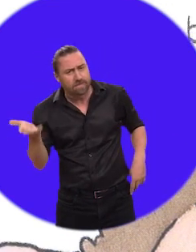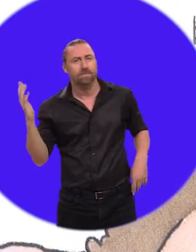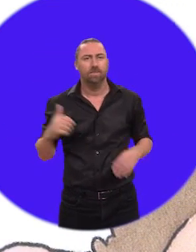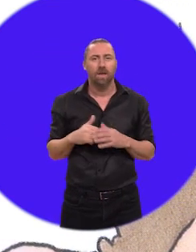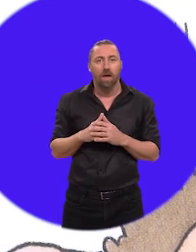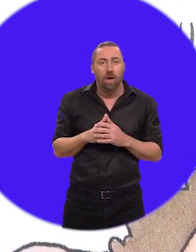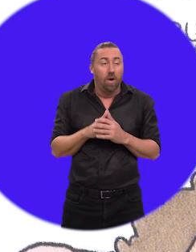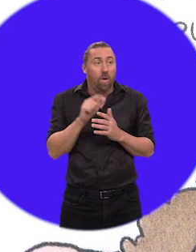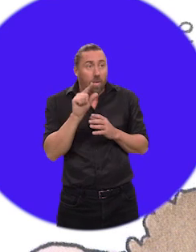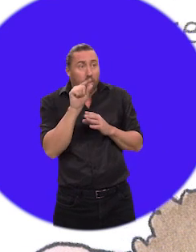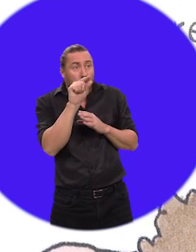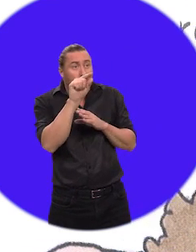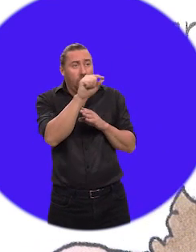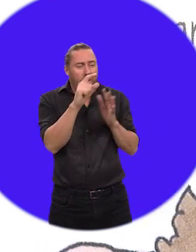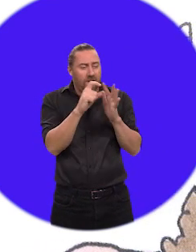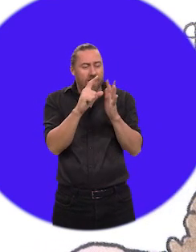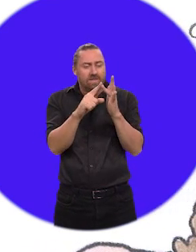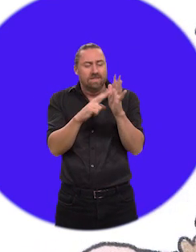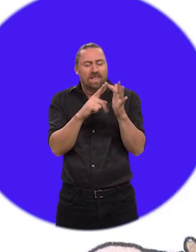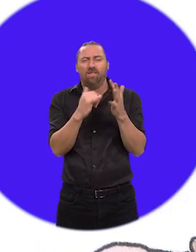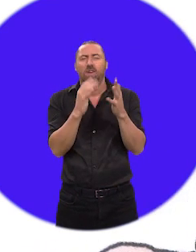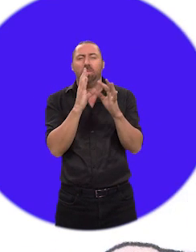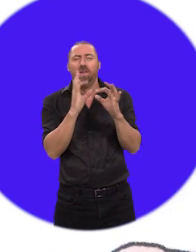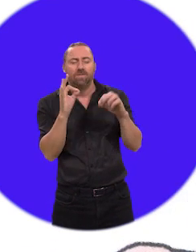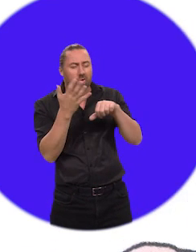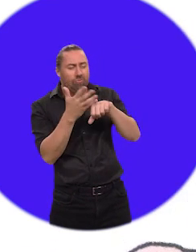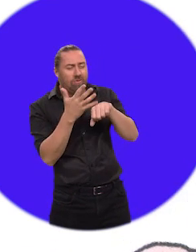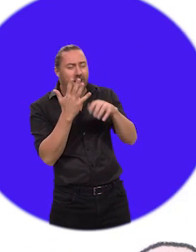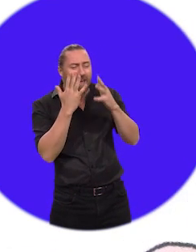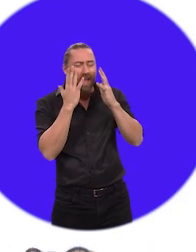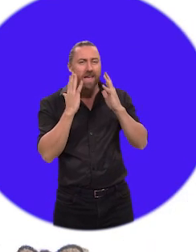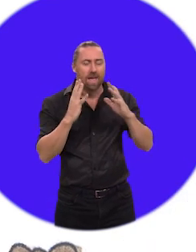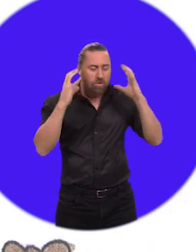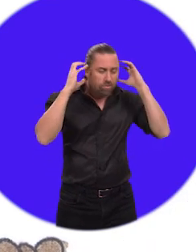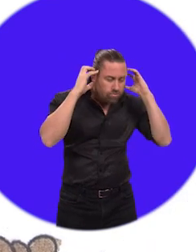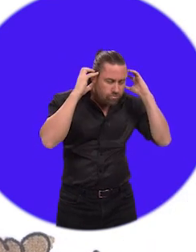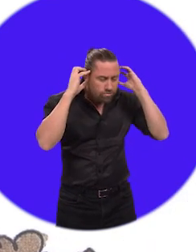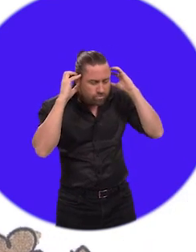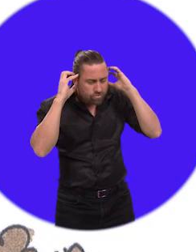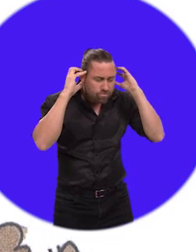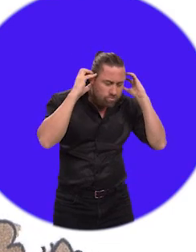"A small gray bird, called a peaceful dove." "Huh?" "Use a nice, loud voice."